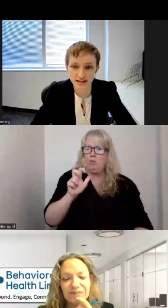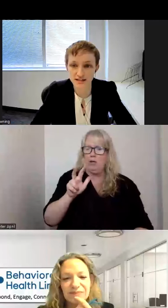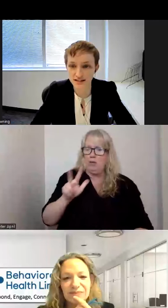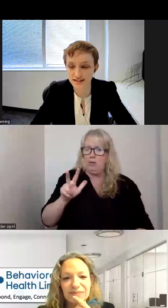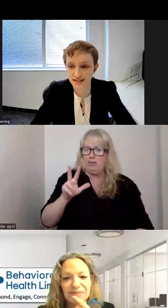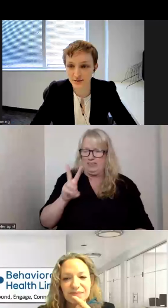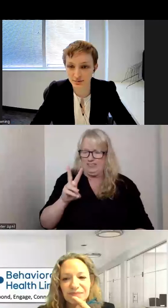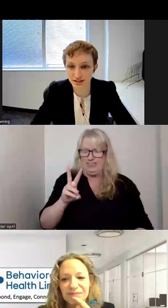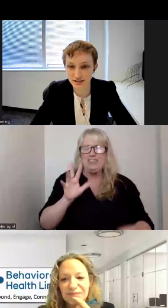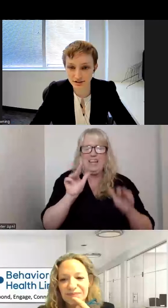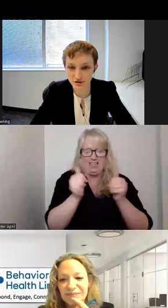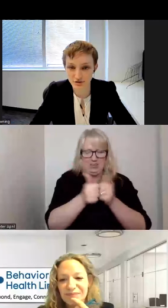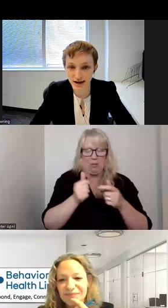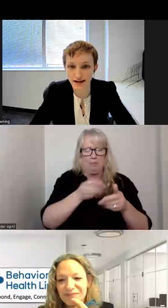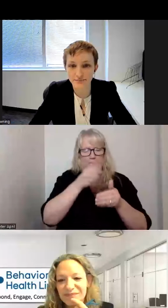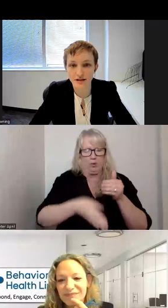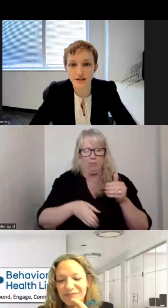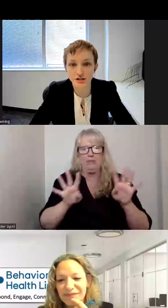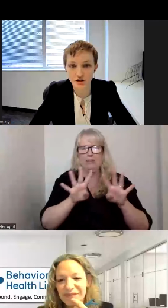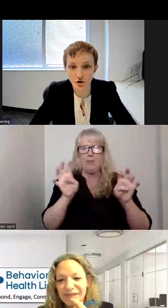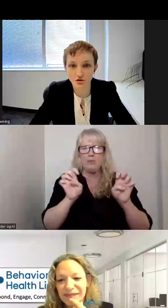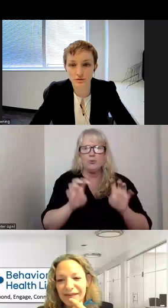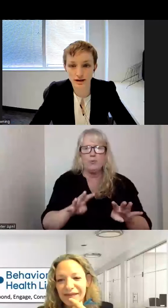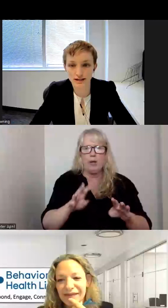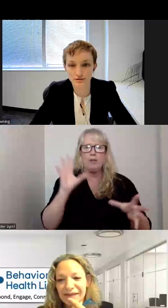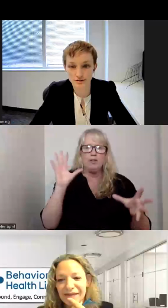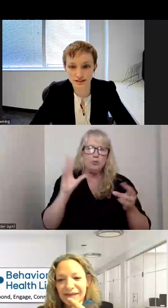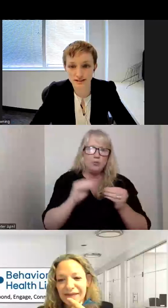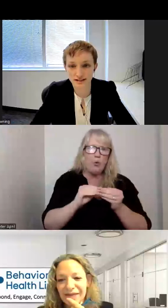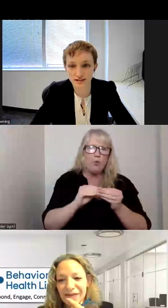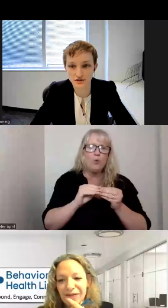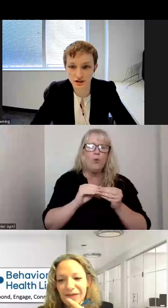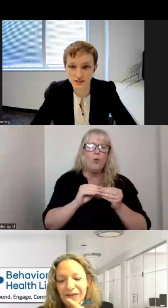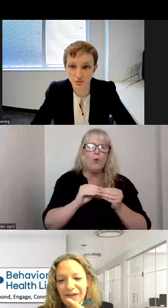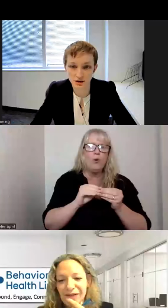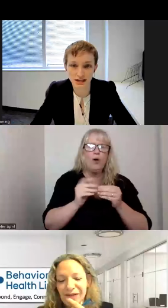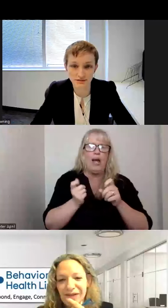AGENCIES THAT COMPETED THE SURVEY, THE TOTAL ANNUAL DISTANCE TRANSPORTING